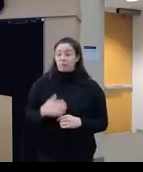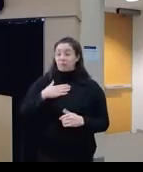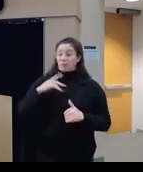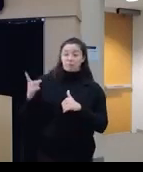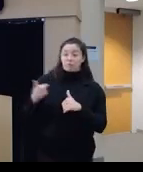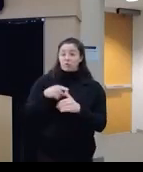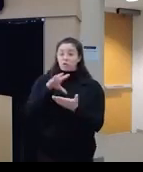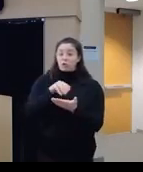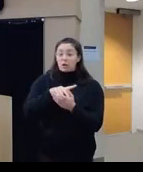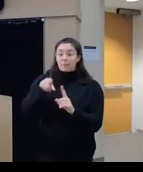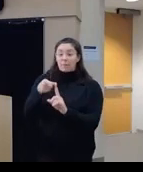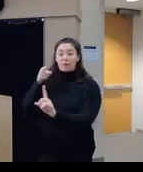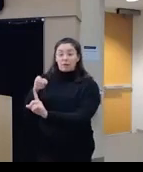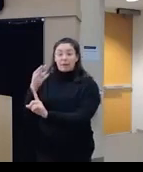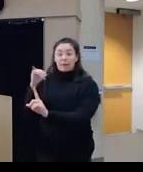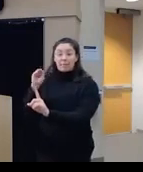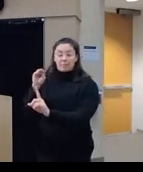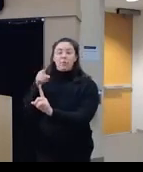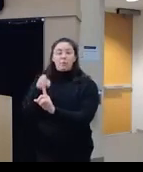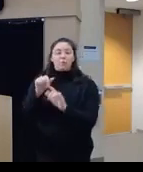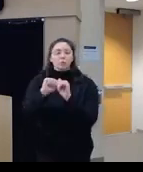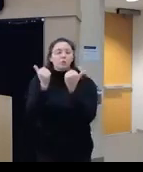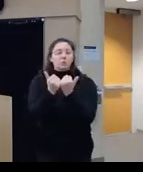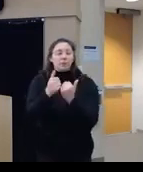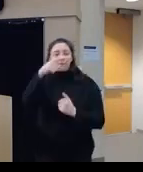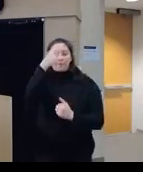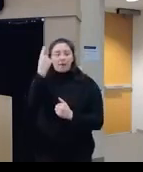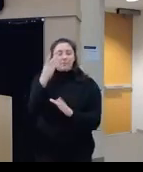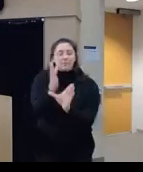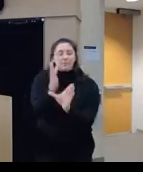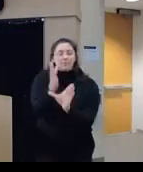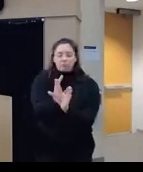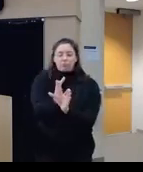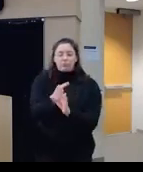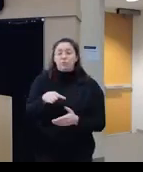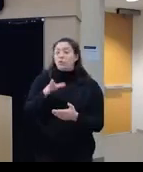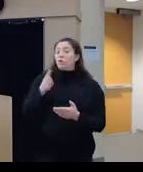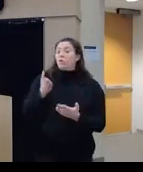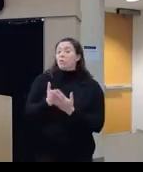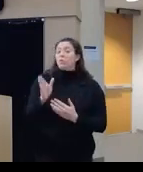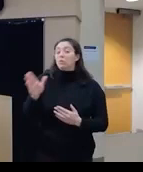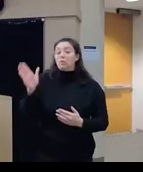about him through ABI the association of black psychologist and actually through his prior film